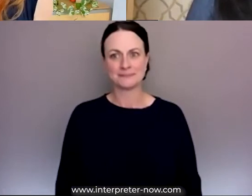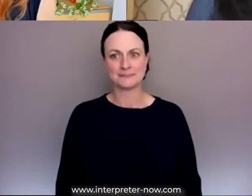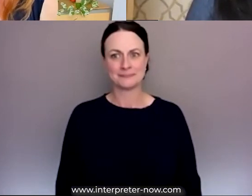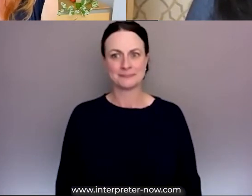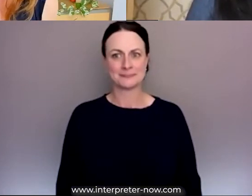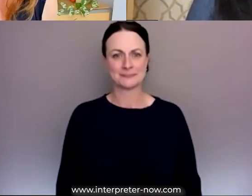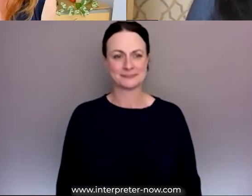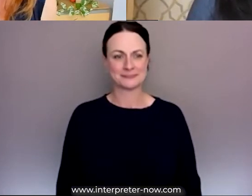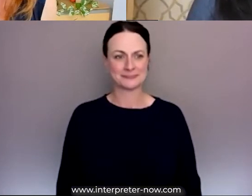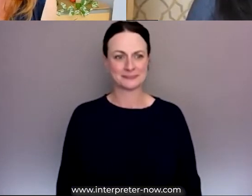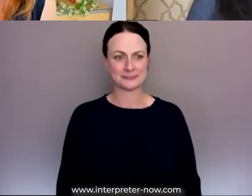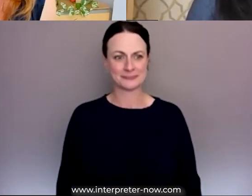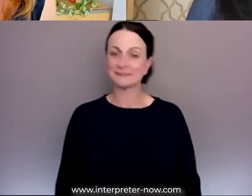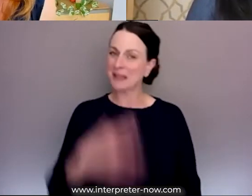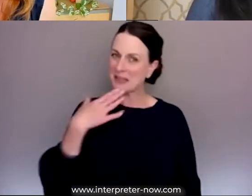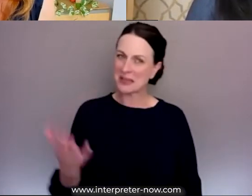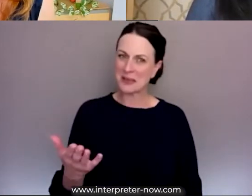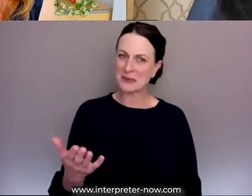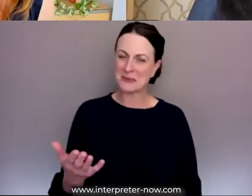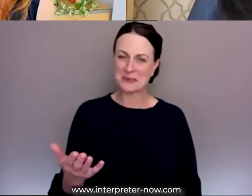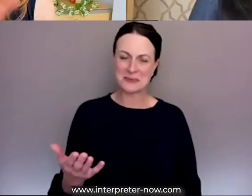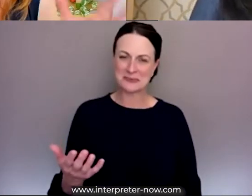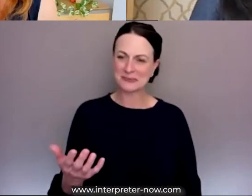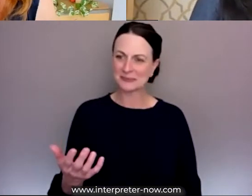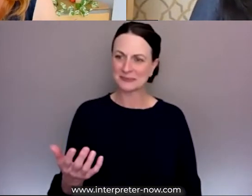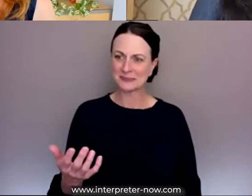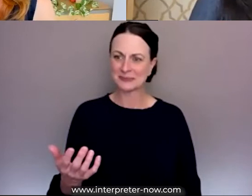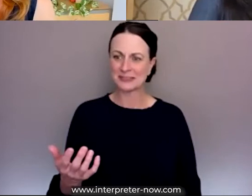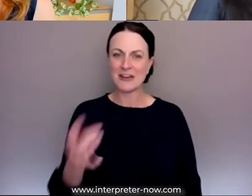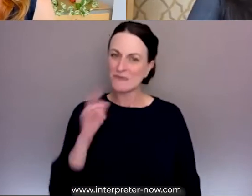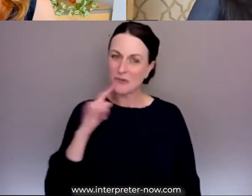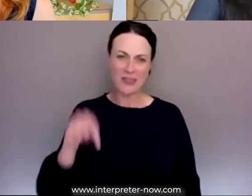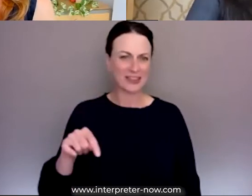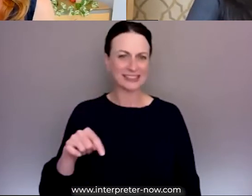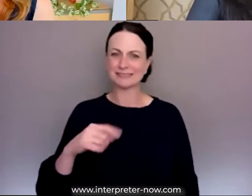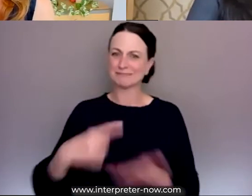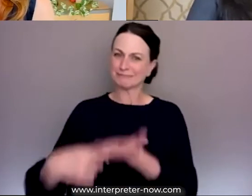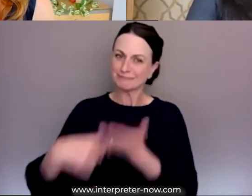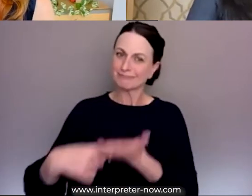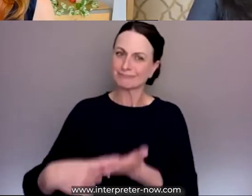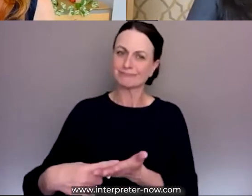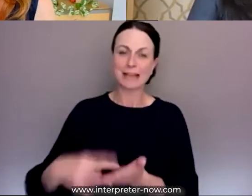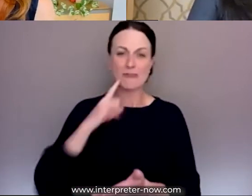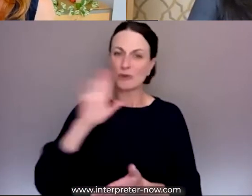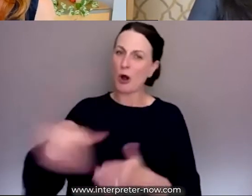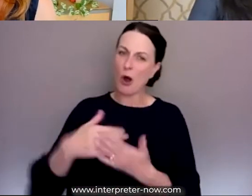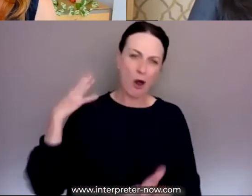Thank you, Nisha, for this conversation and also for all your work to really move positive